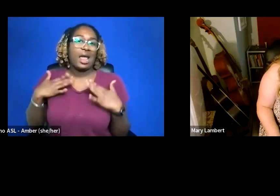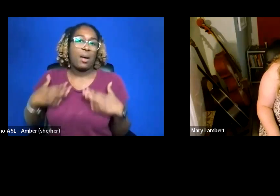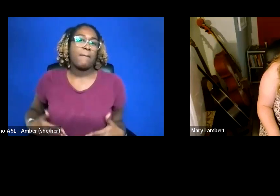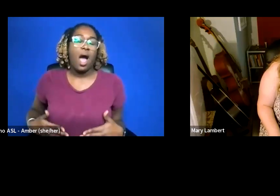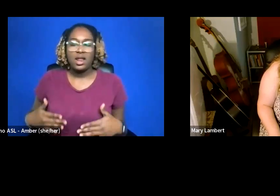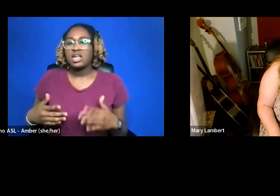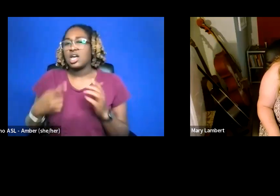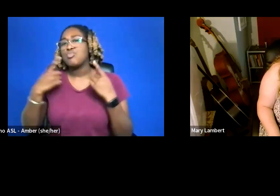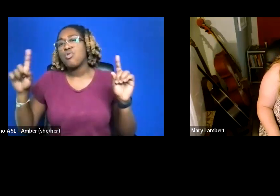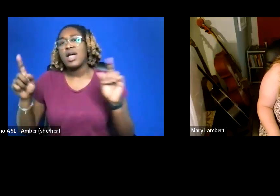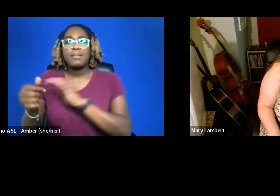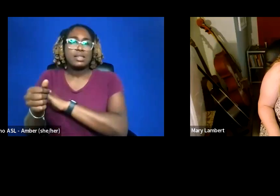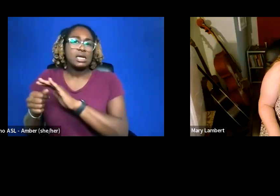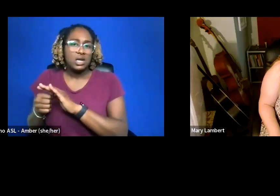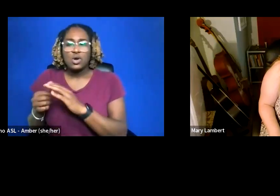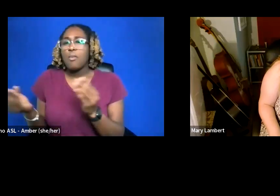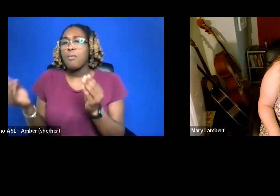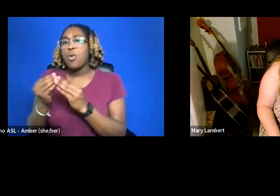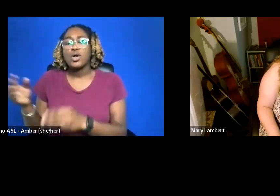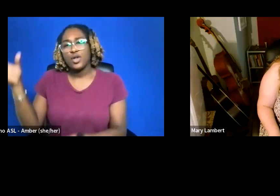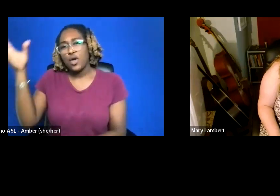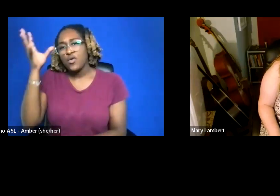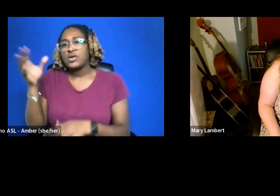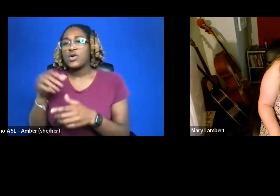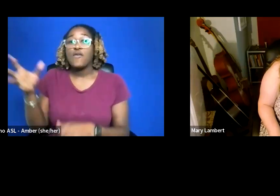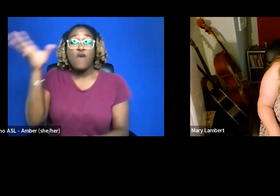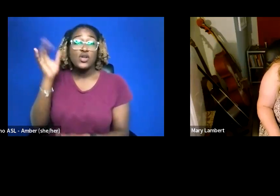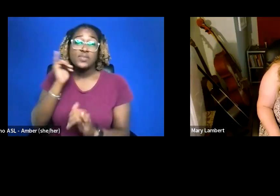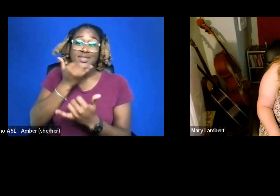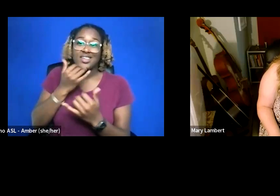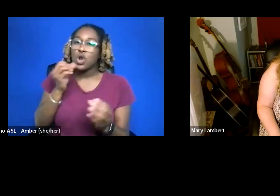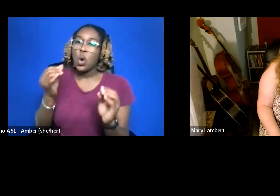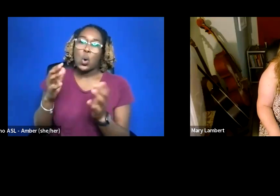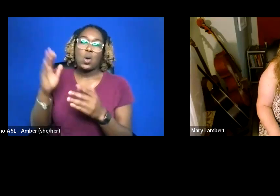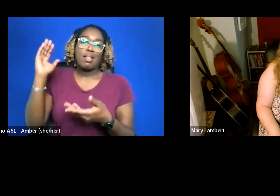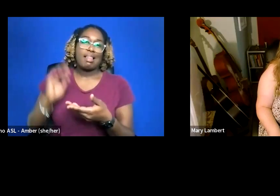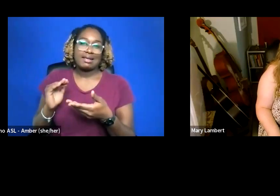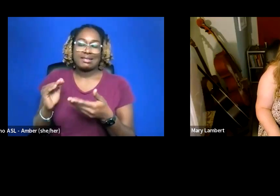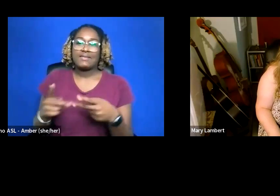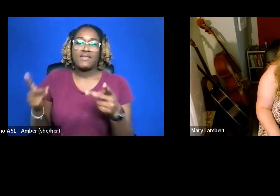More than a man's whim are your father's mistake. You are no less valuable as a size 16 than a size four.